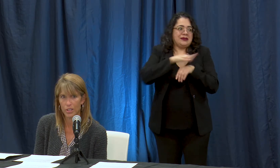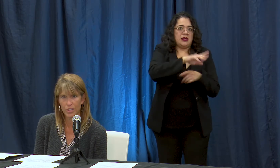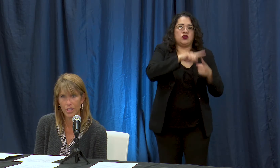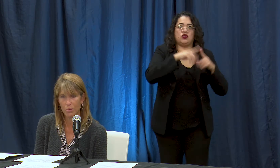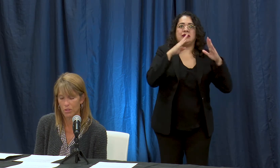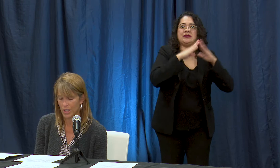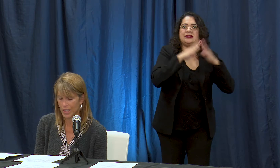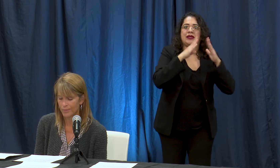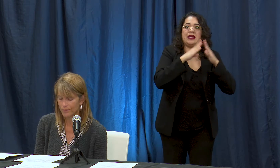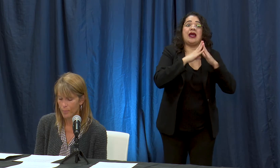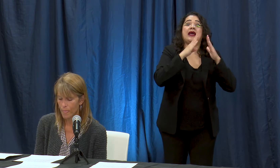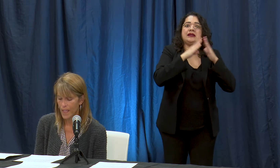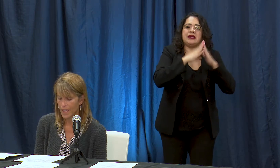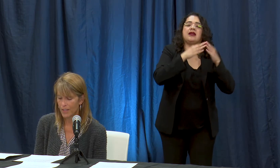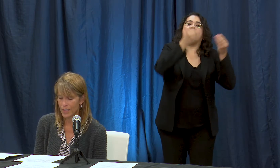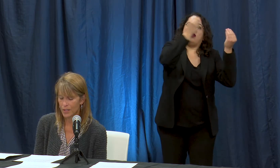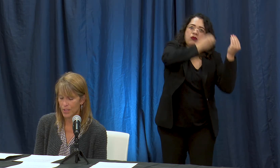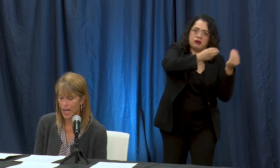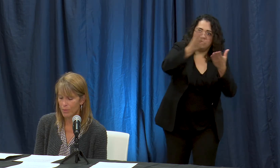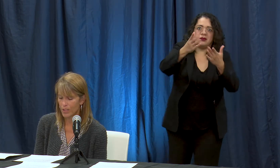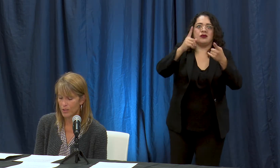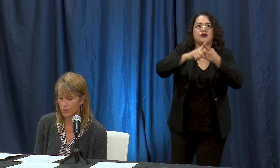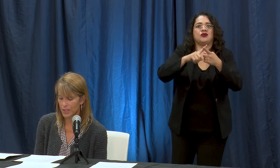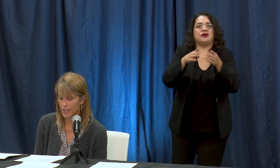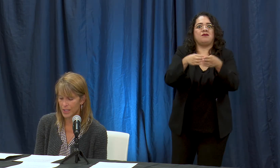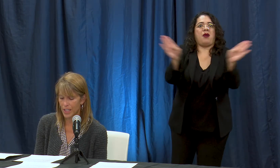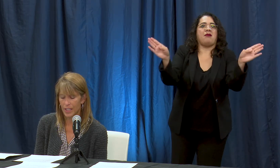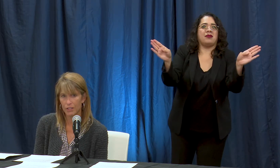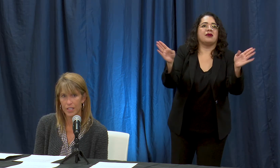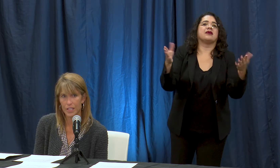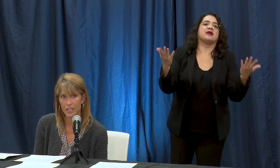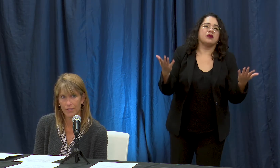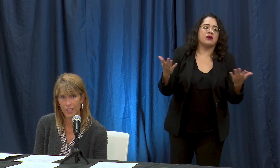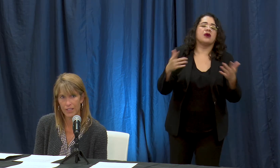to the community. Given this, it would not be unusual to see sudden increases in